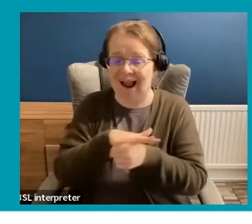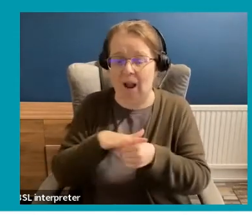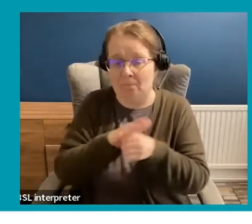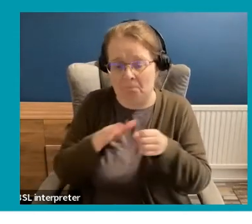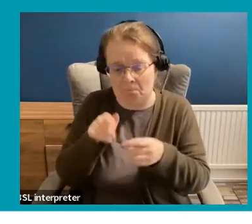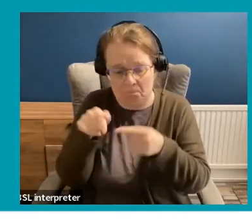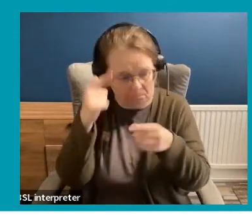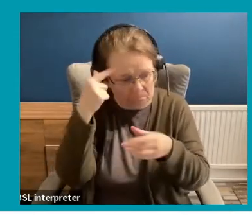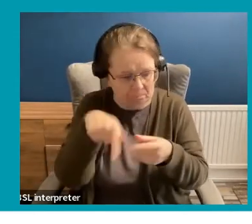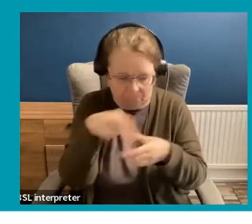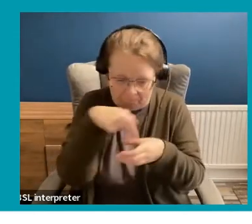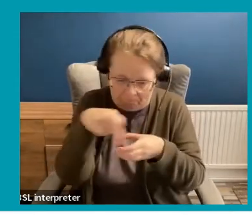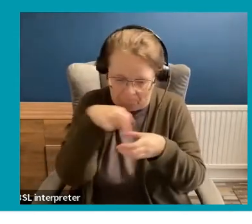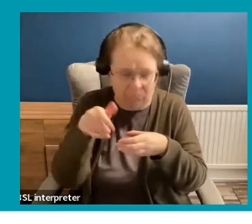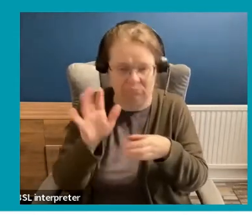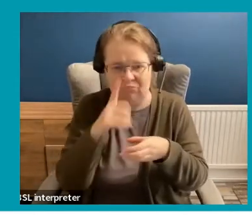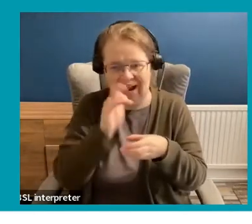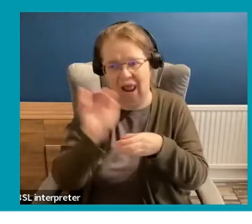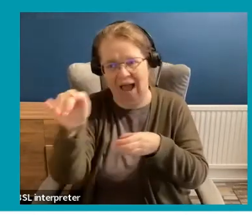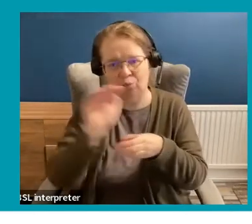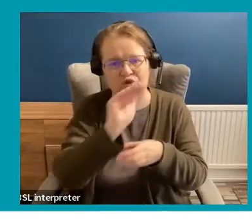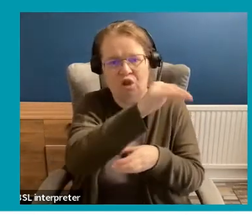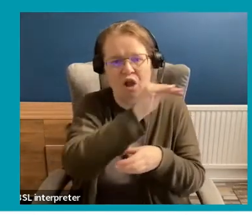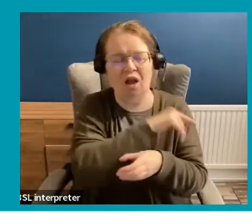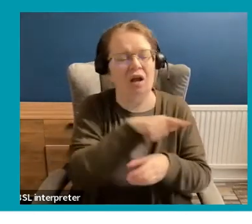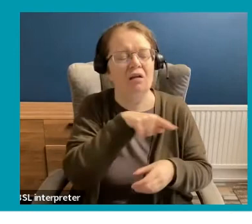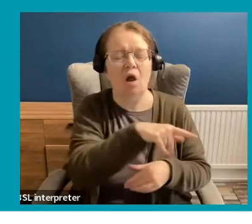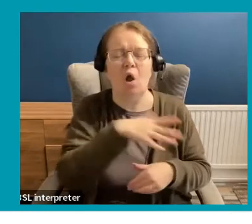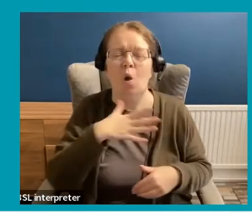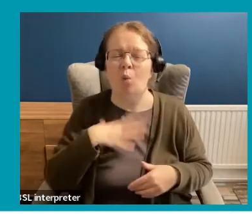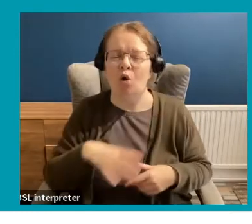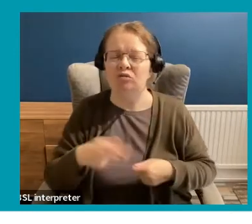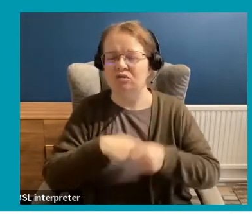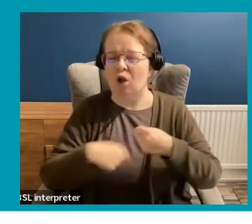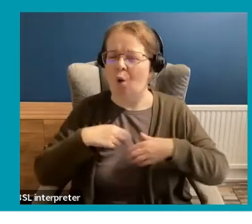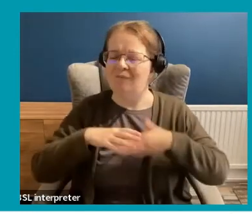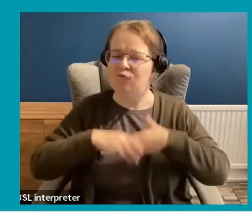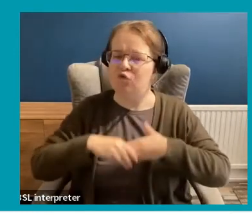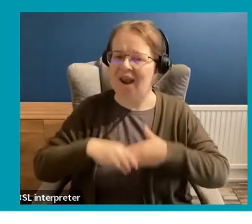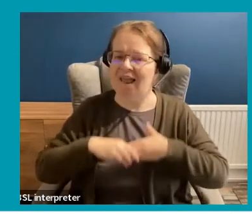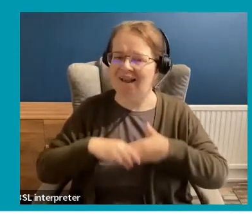And also, they want to be a friendly place where people go and visit the factory, as well.